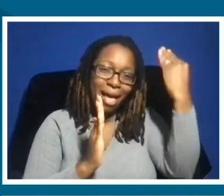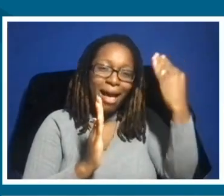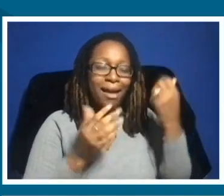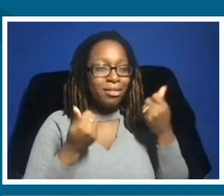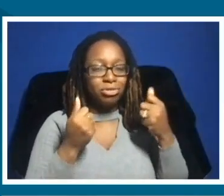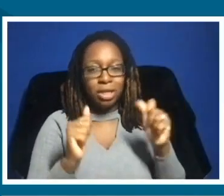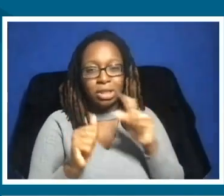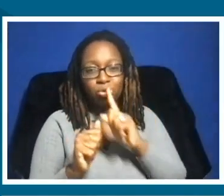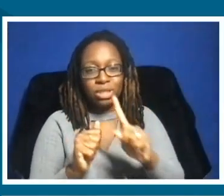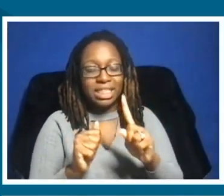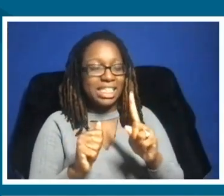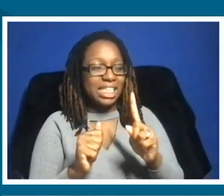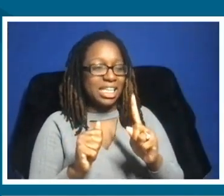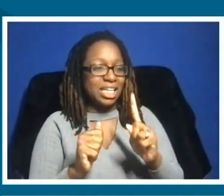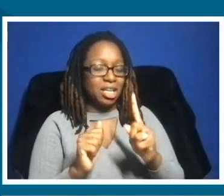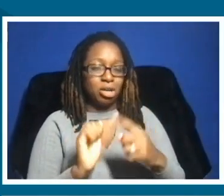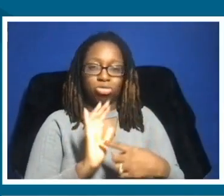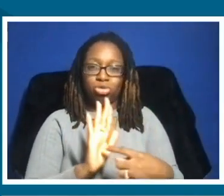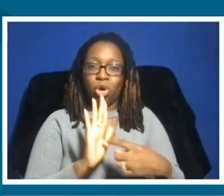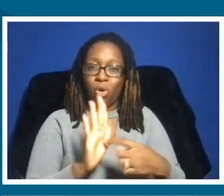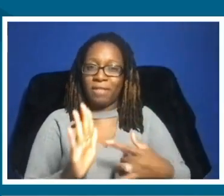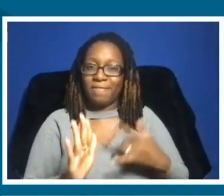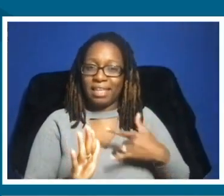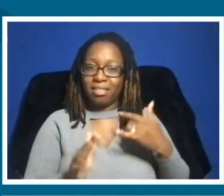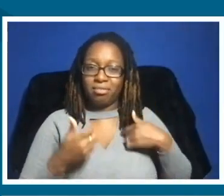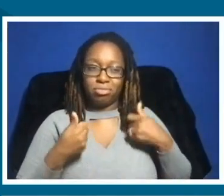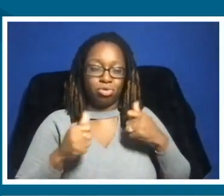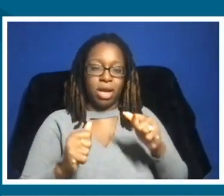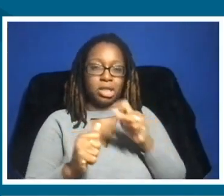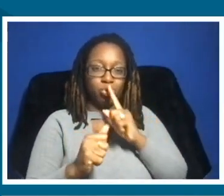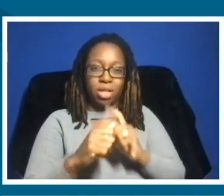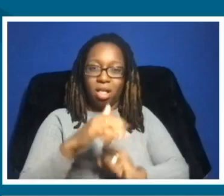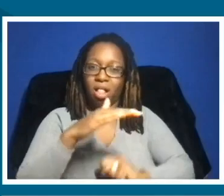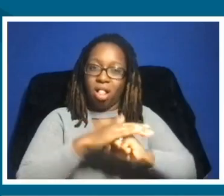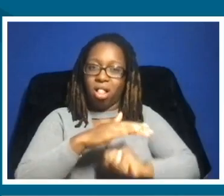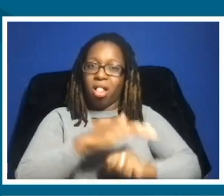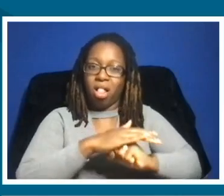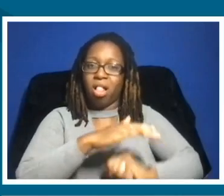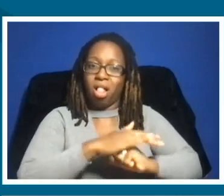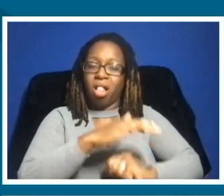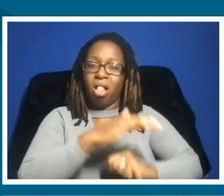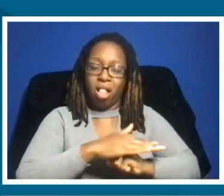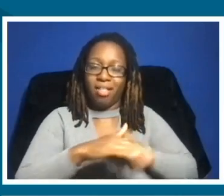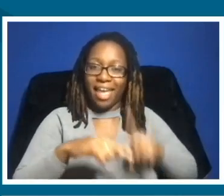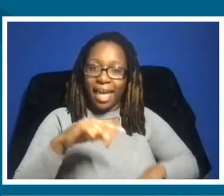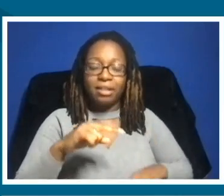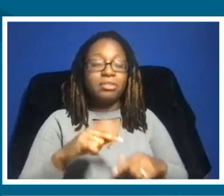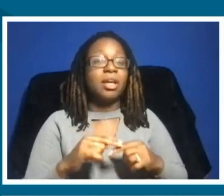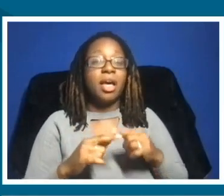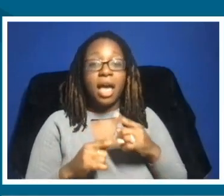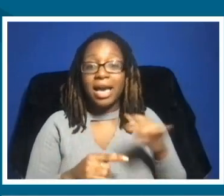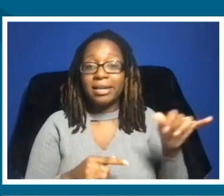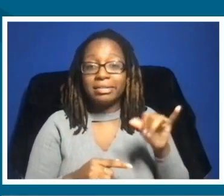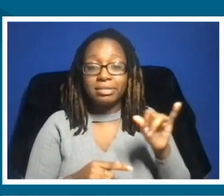feeling of crossing a threshold um and it really did work it also presents